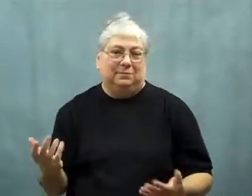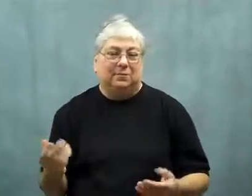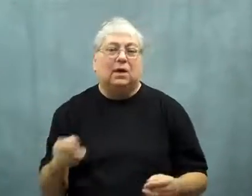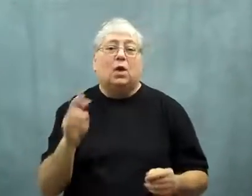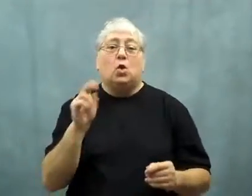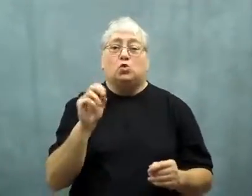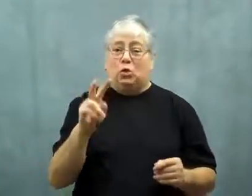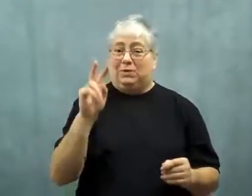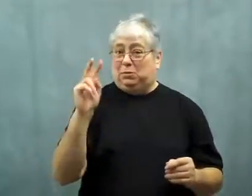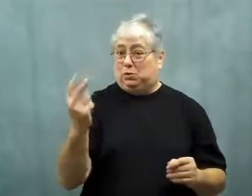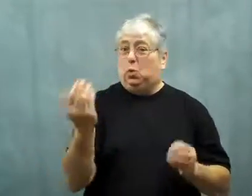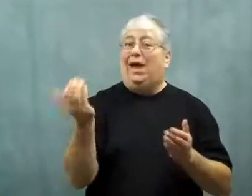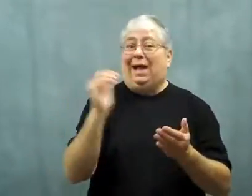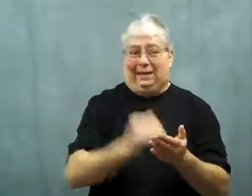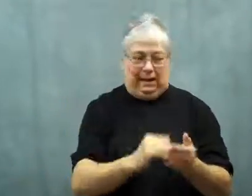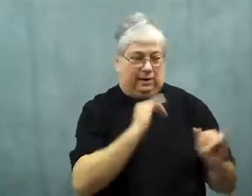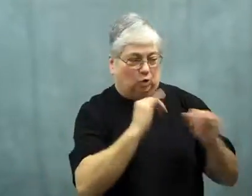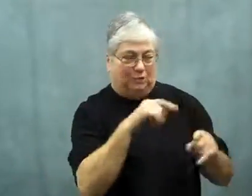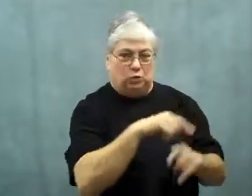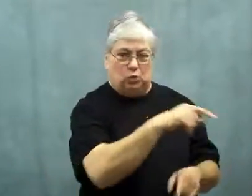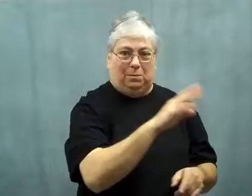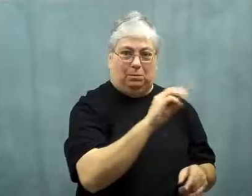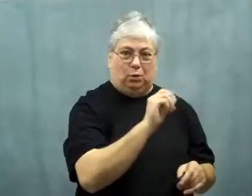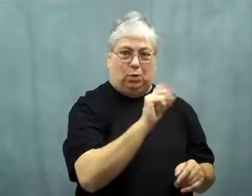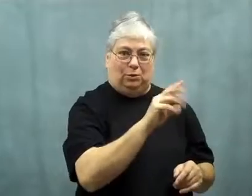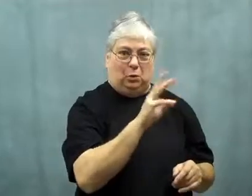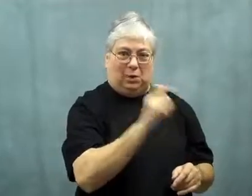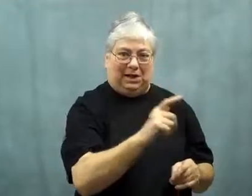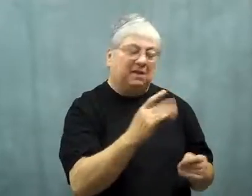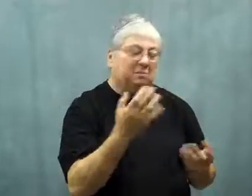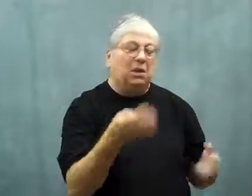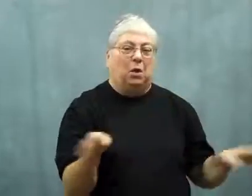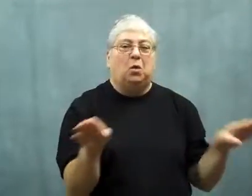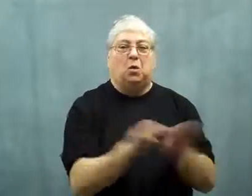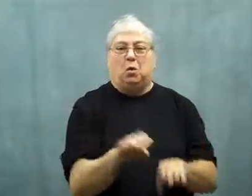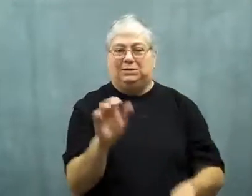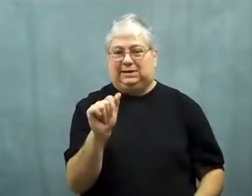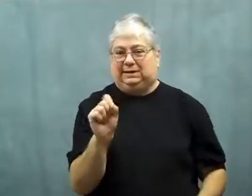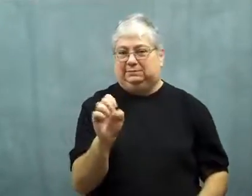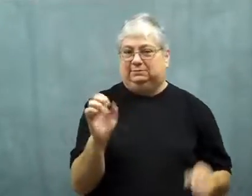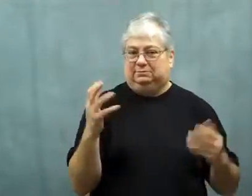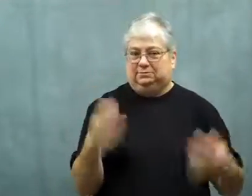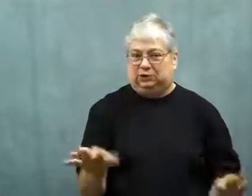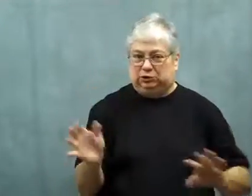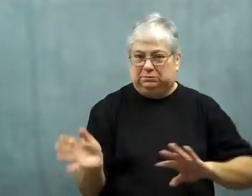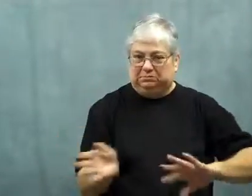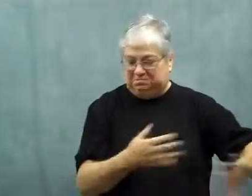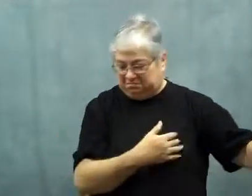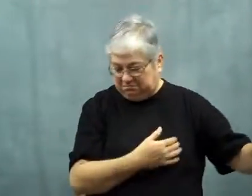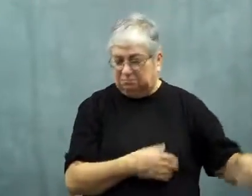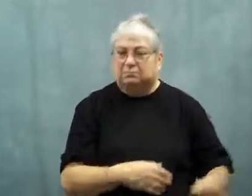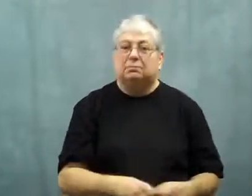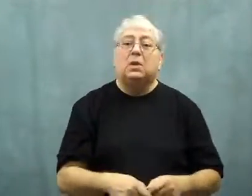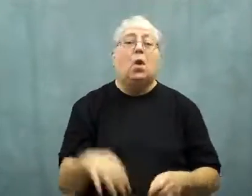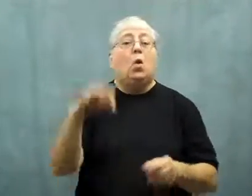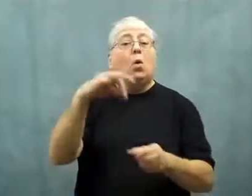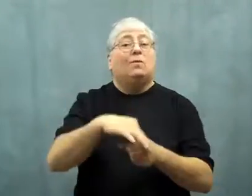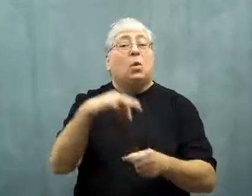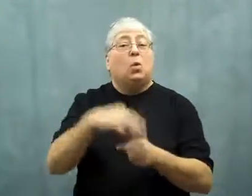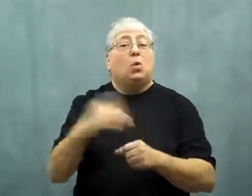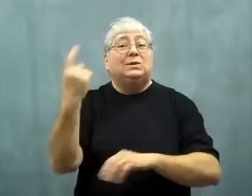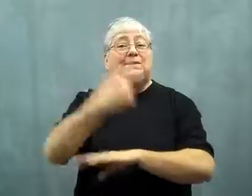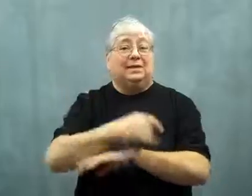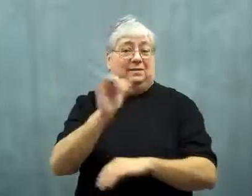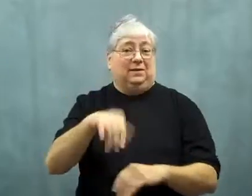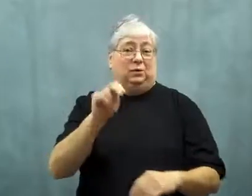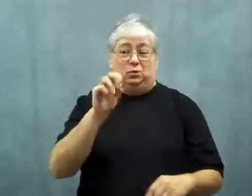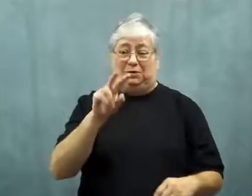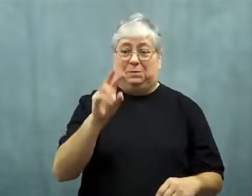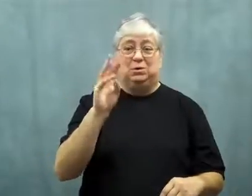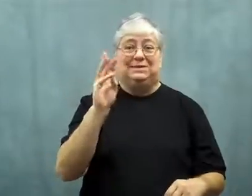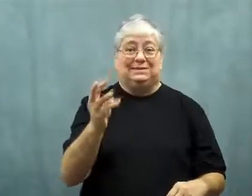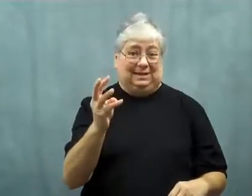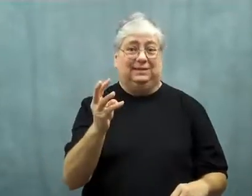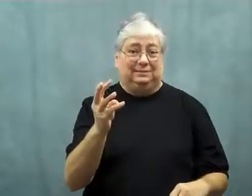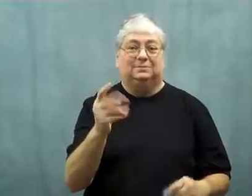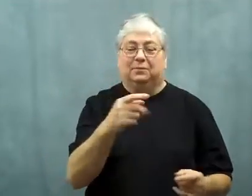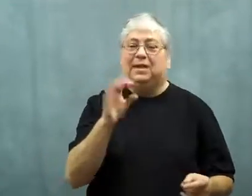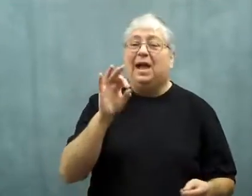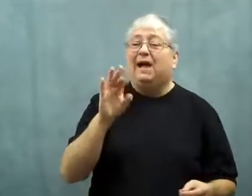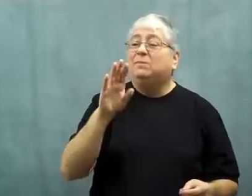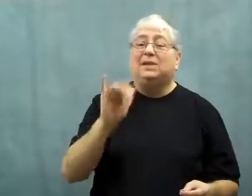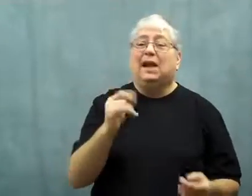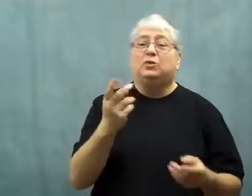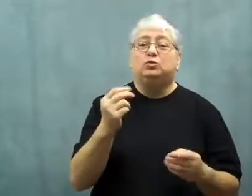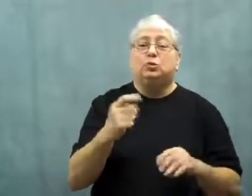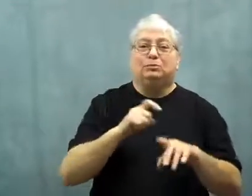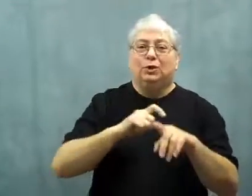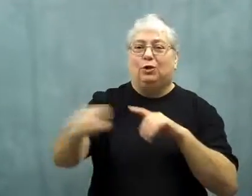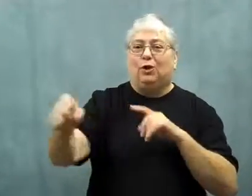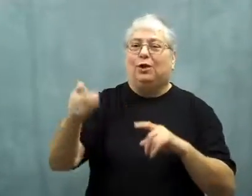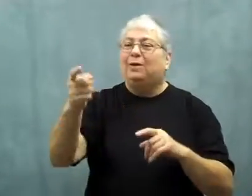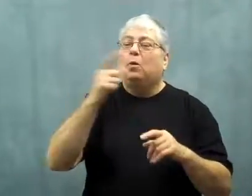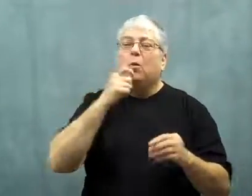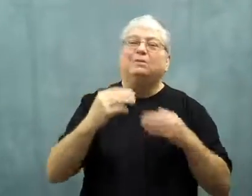On November 2, Broadwell was re-interviewed and the case was closed.